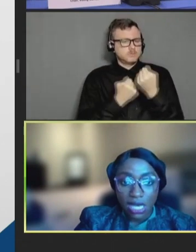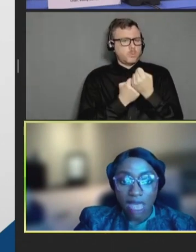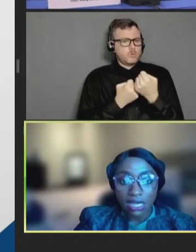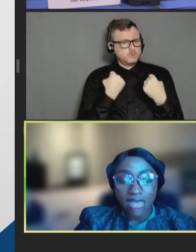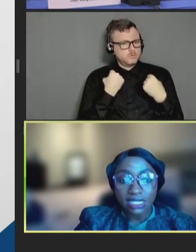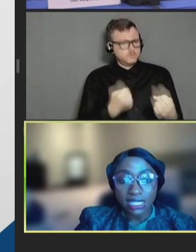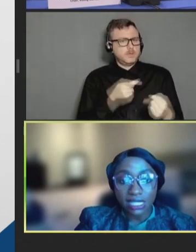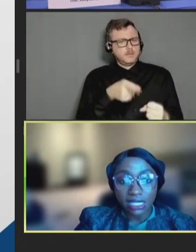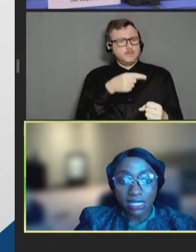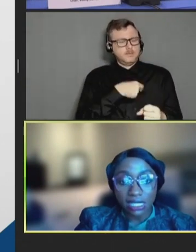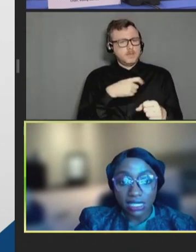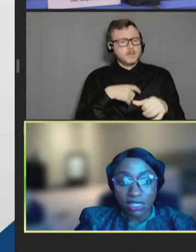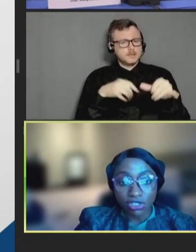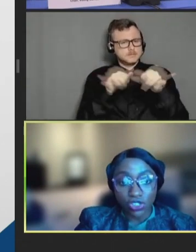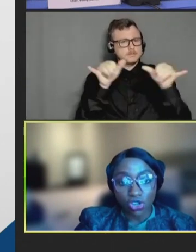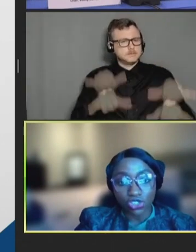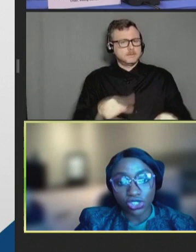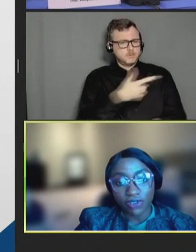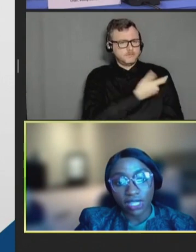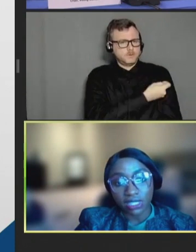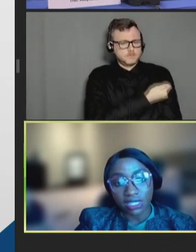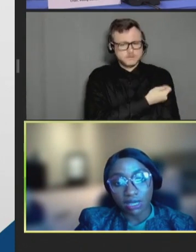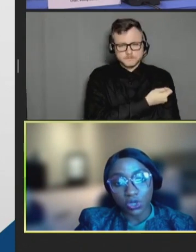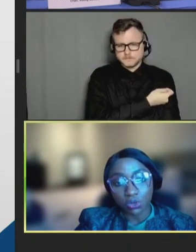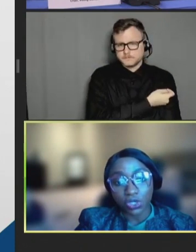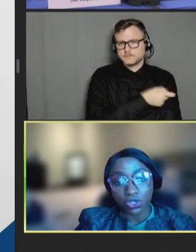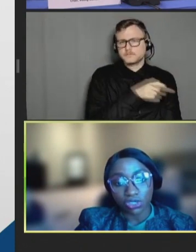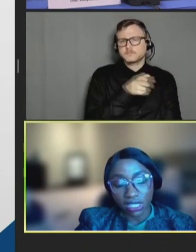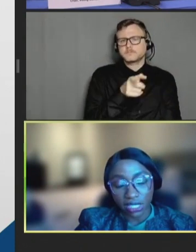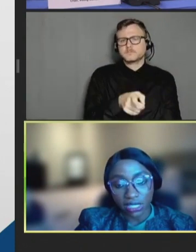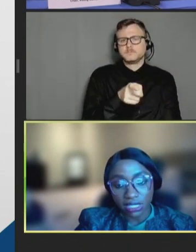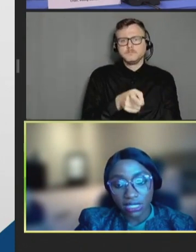And lastly, is the restructuring of health systems to build resilience.